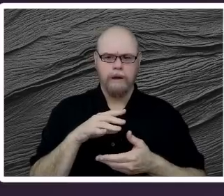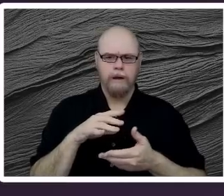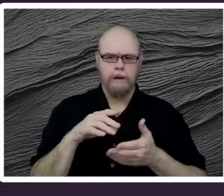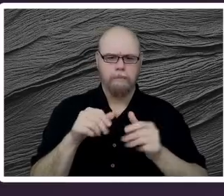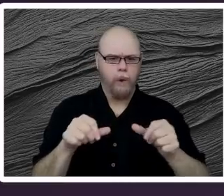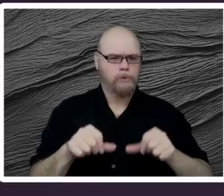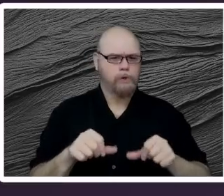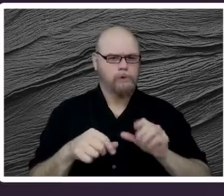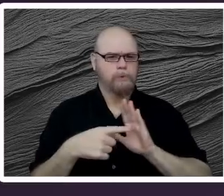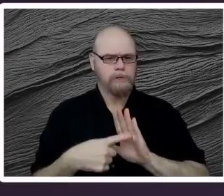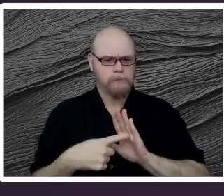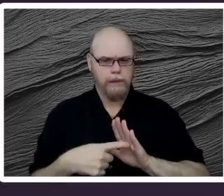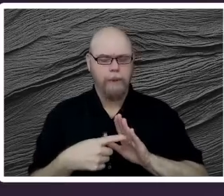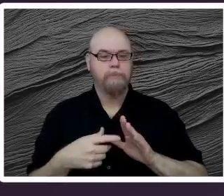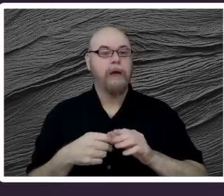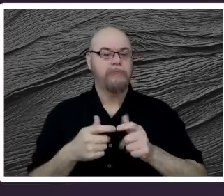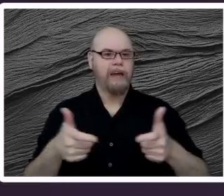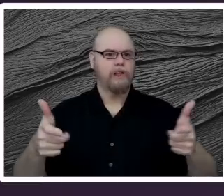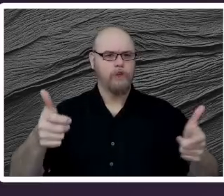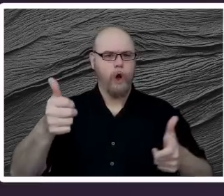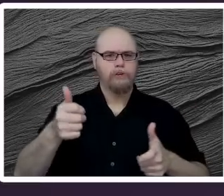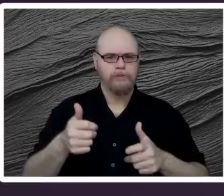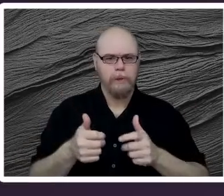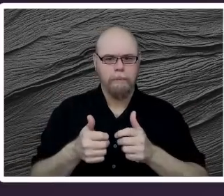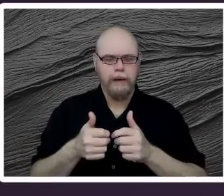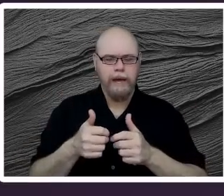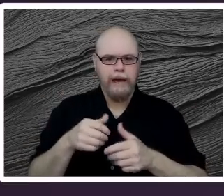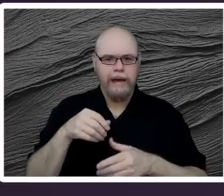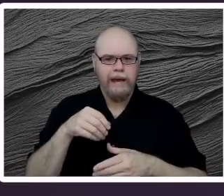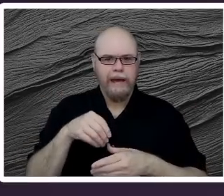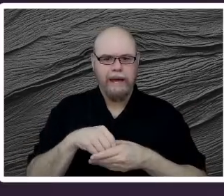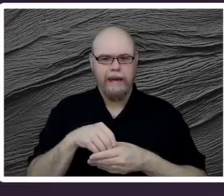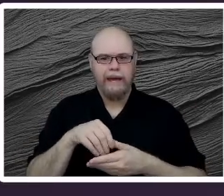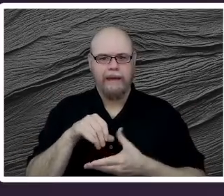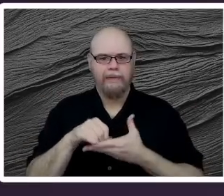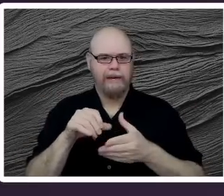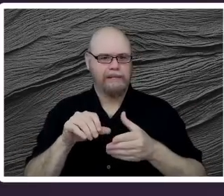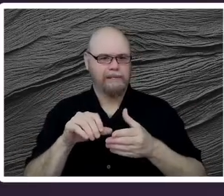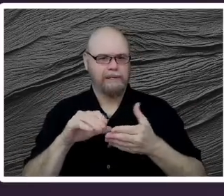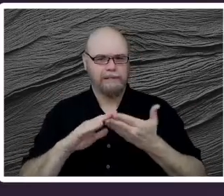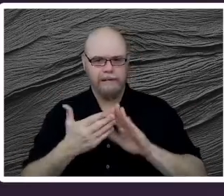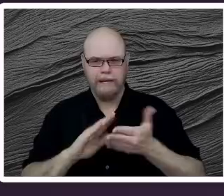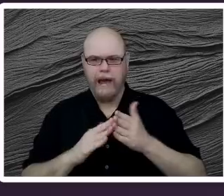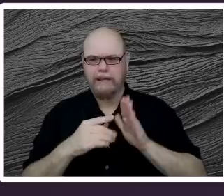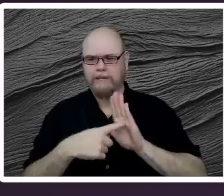printed them on weather-resistant material and display them on these four-sided freestanding